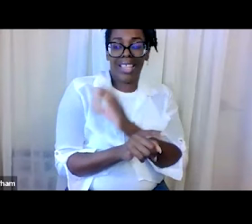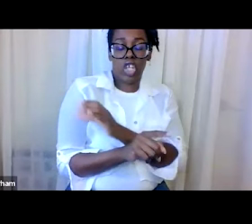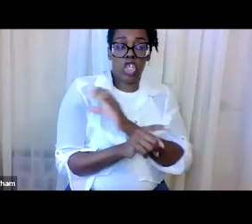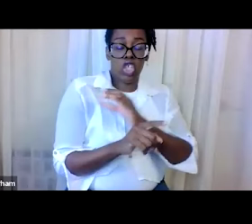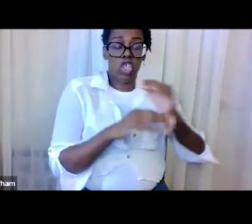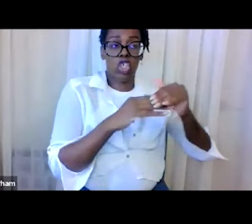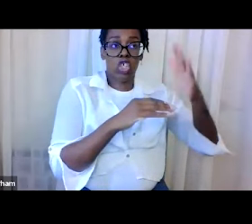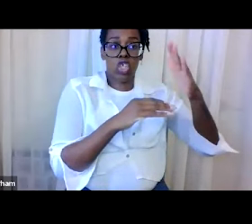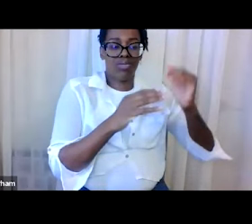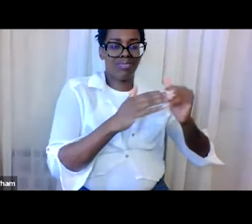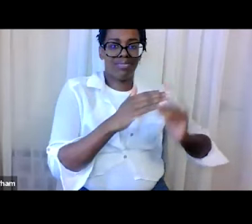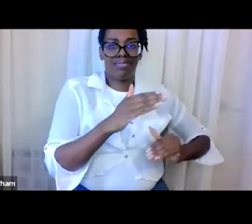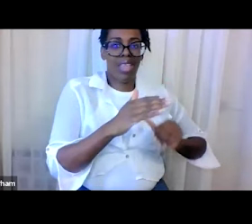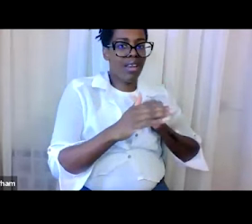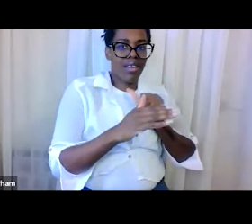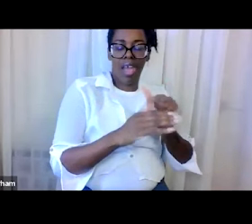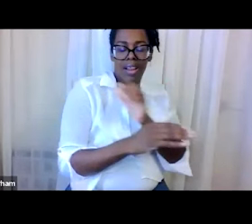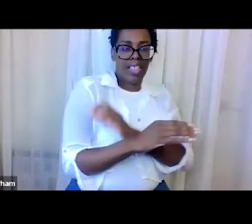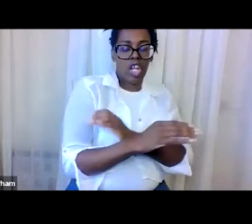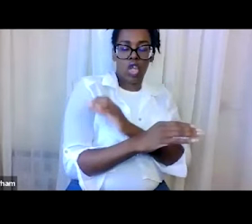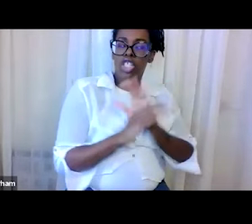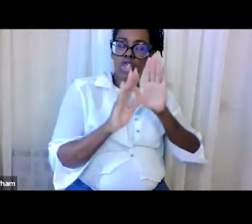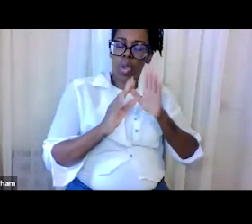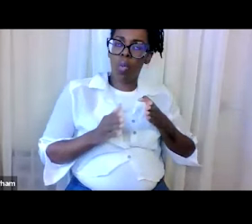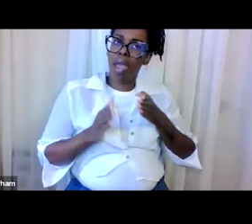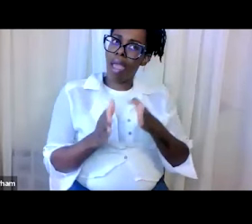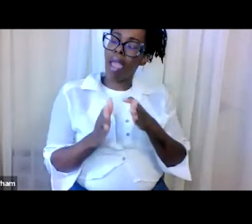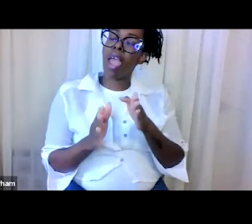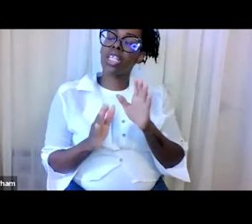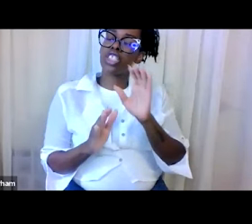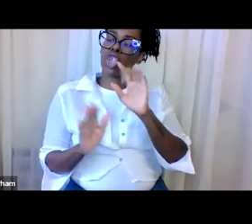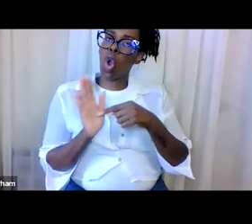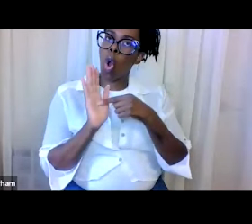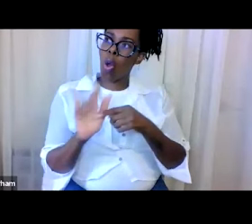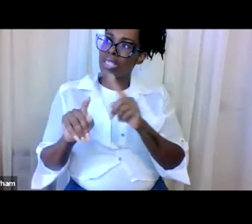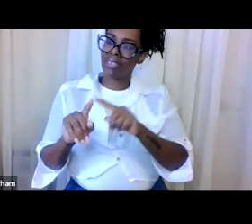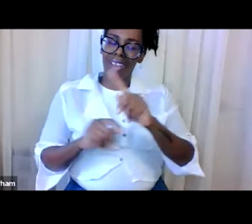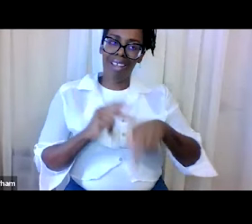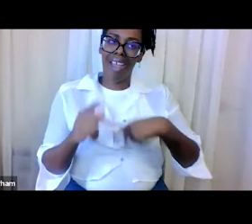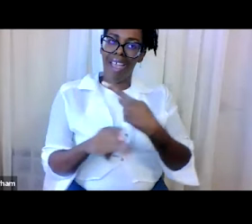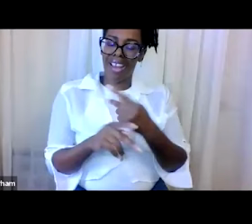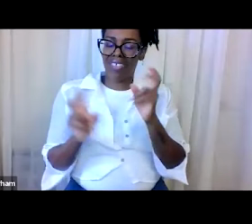were nonclinical issues so that it's a great way of depicting the different types of issues and how they might be triaged to the appropriate resource.